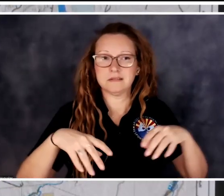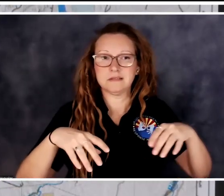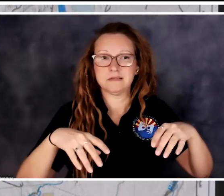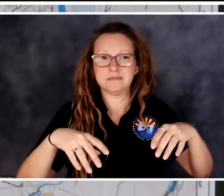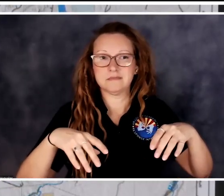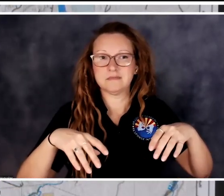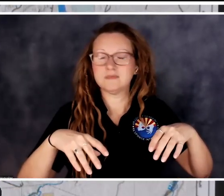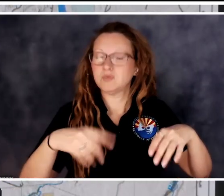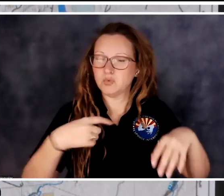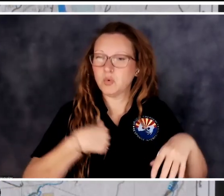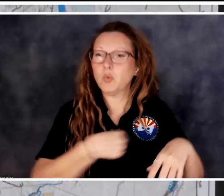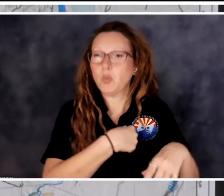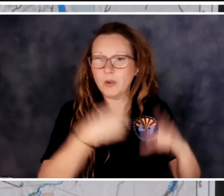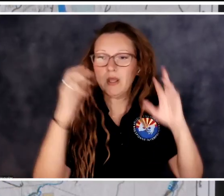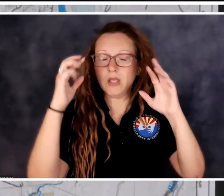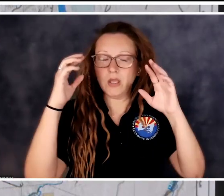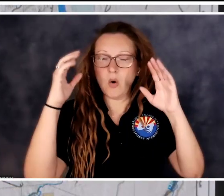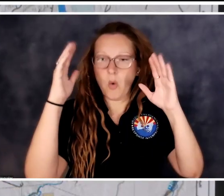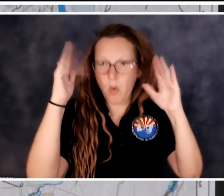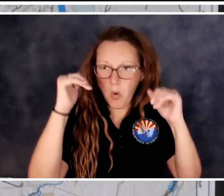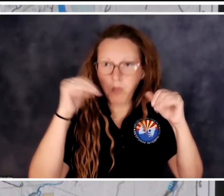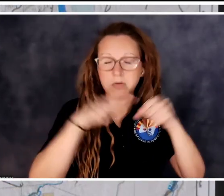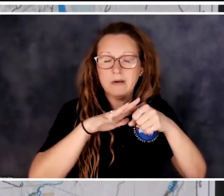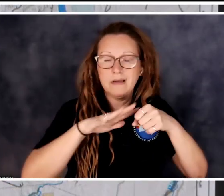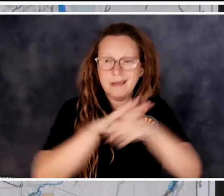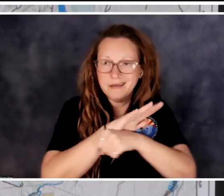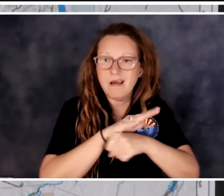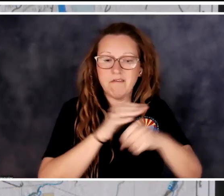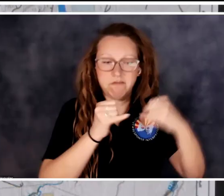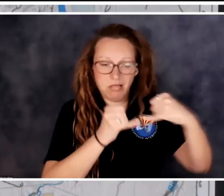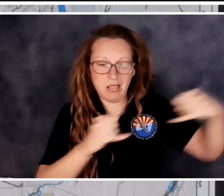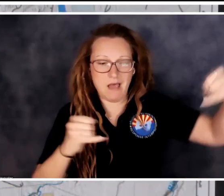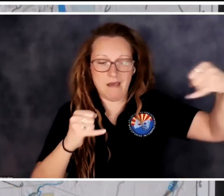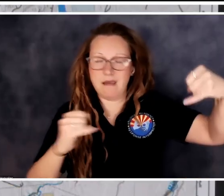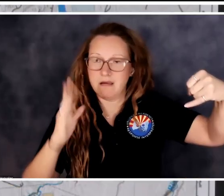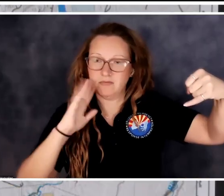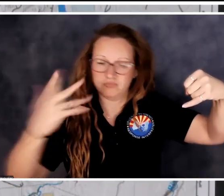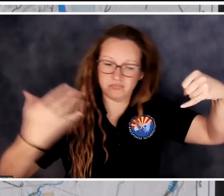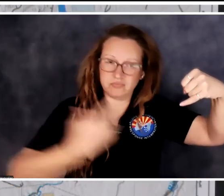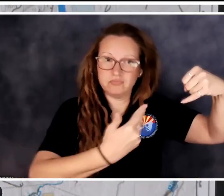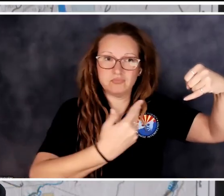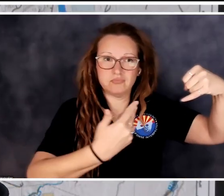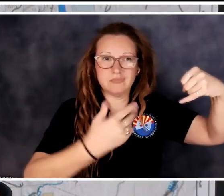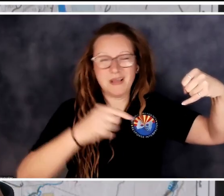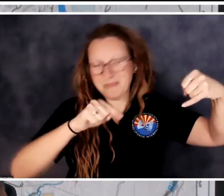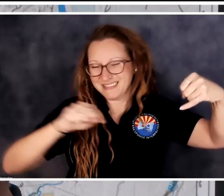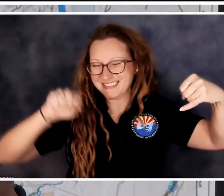We're looking at options as if we'll have enough line established and we could burn out.